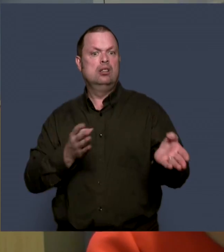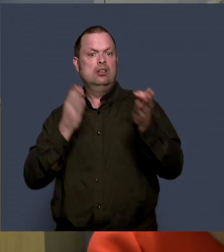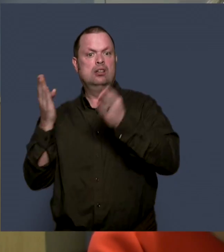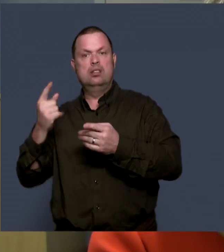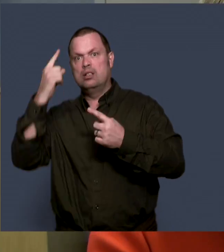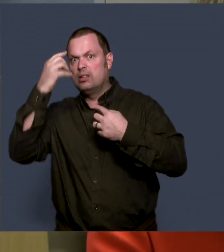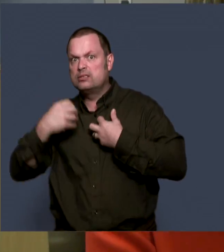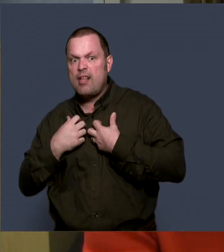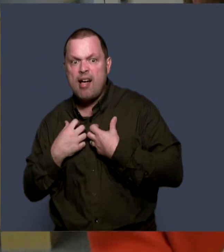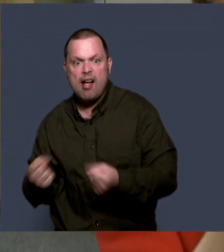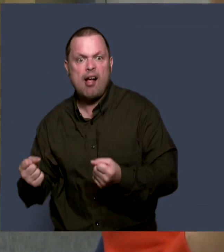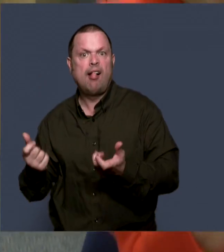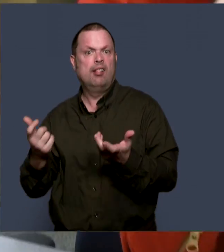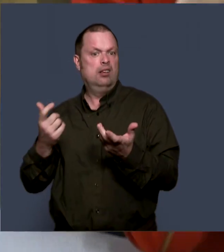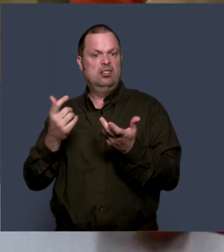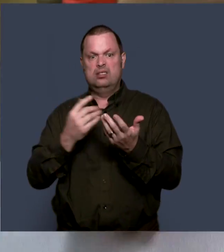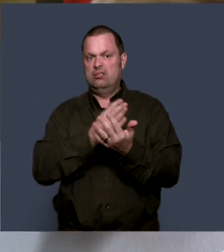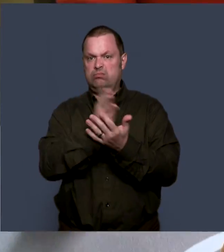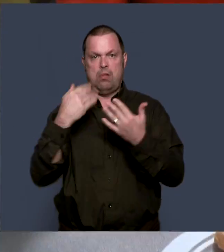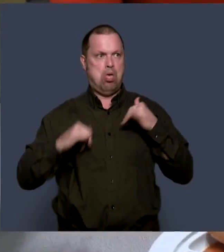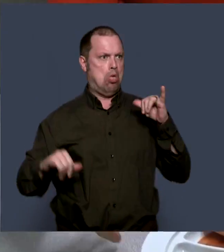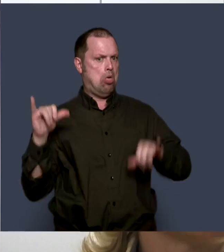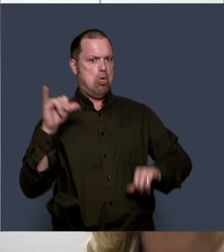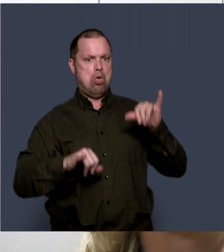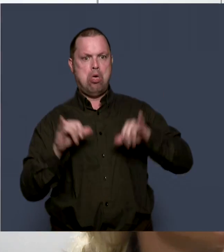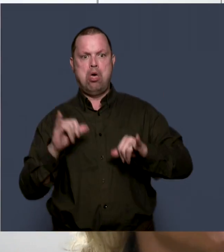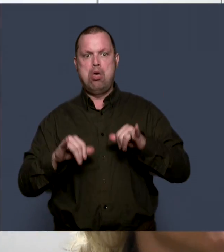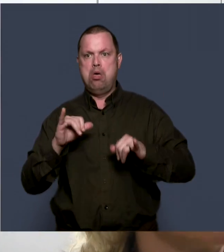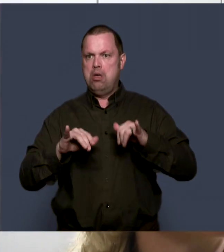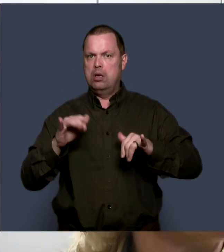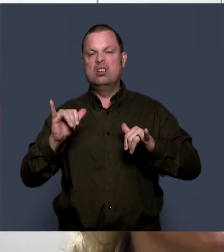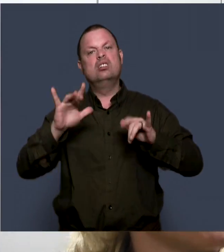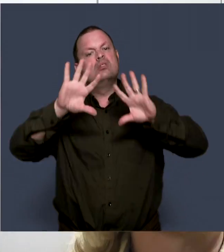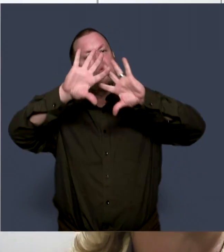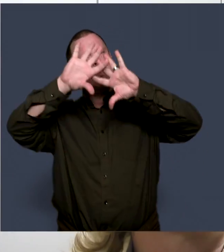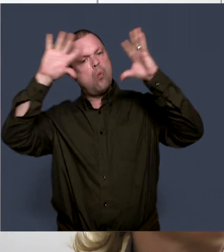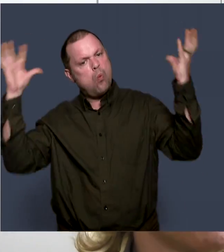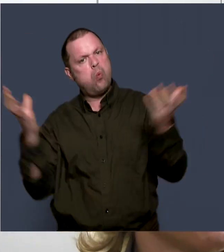to mental health counselors – the whole, basically holistic group